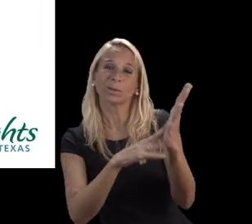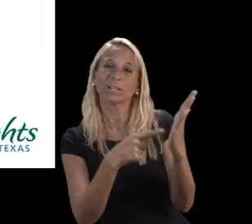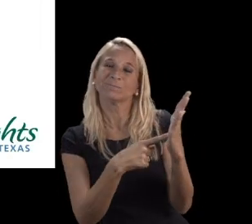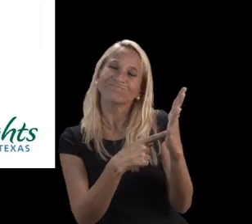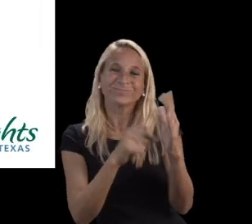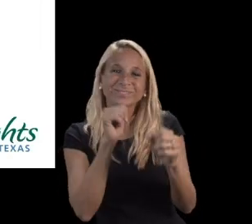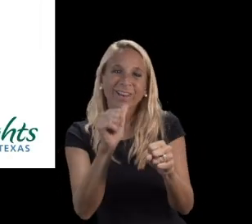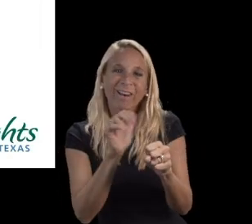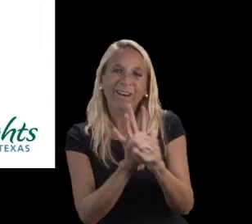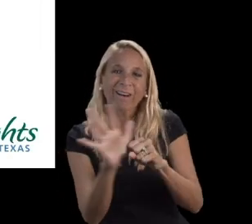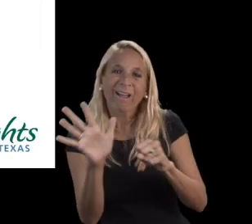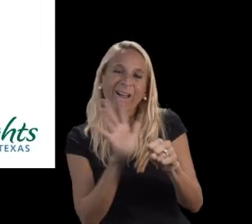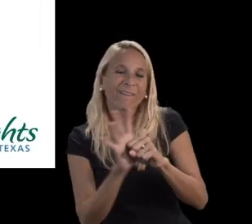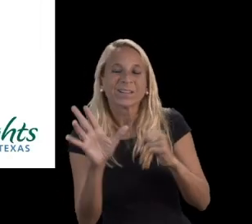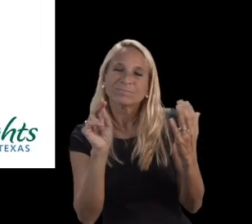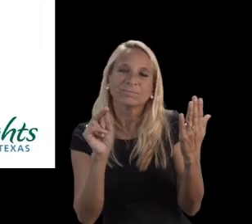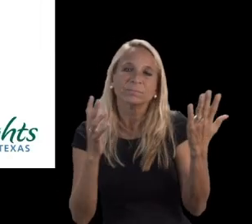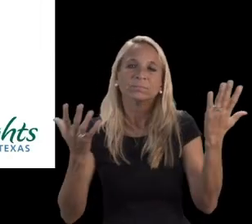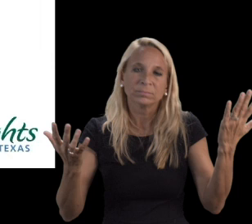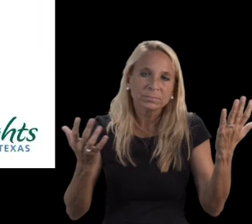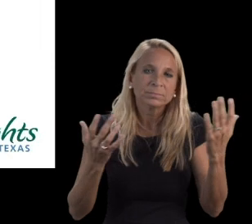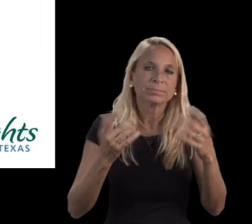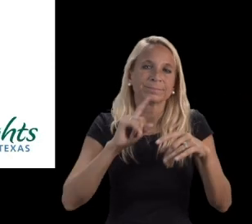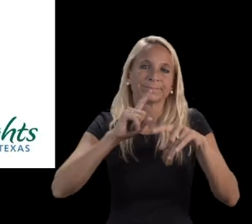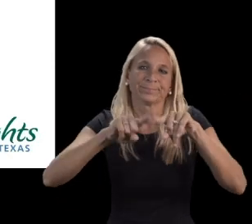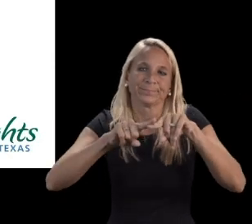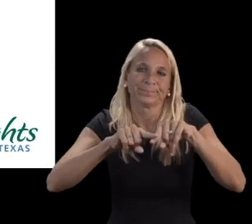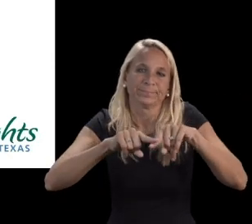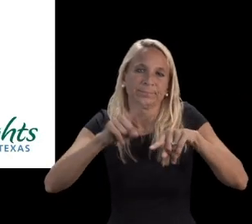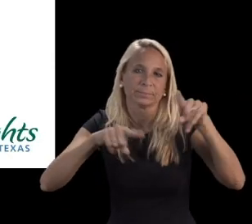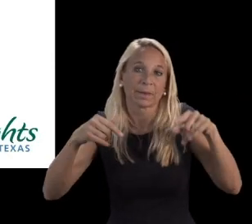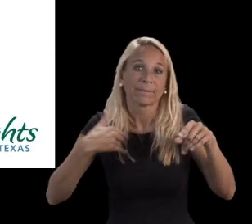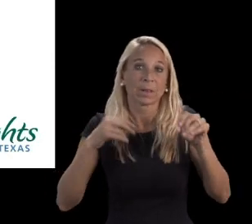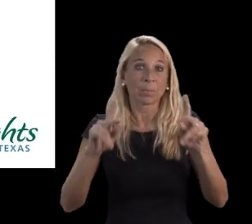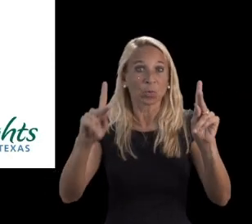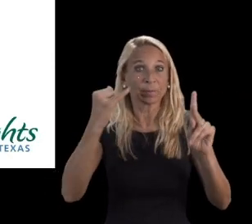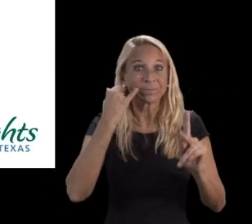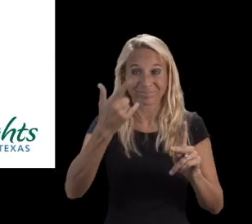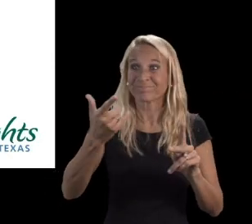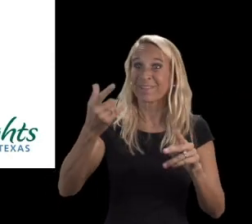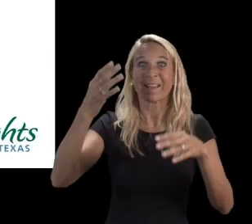is still not sufficient. So there's still an opportunity that even if you had the fair hearing,